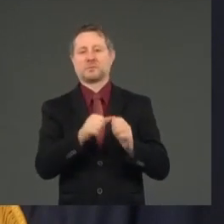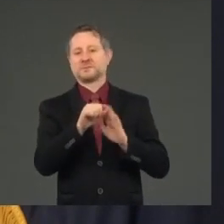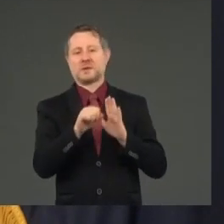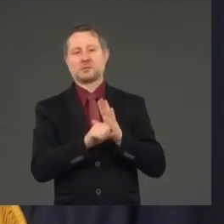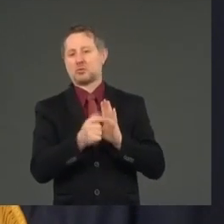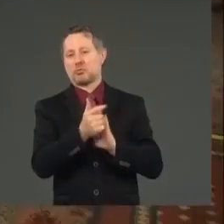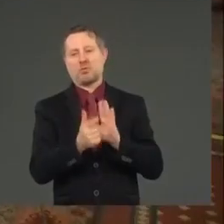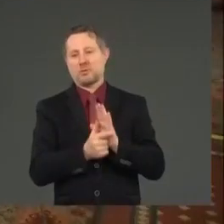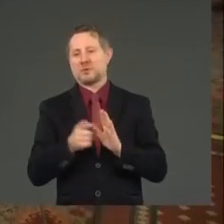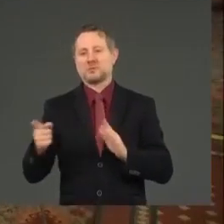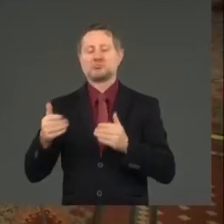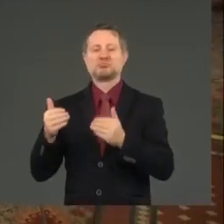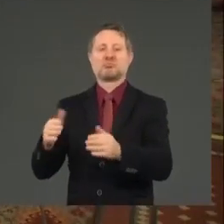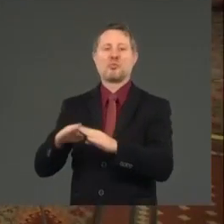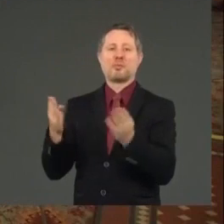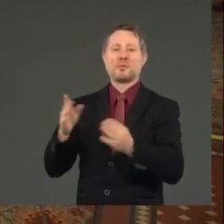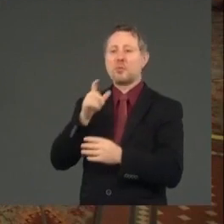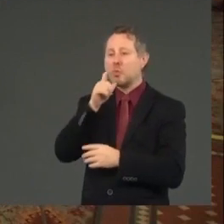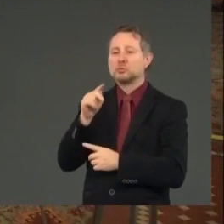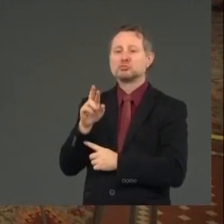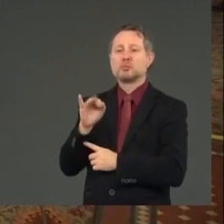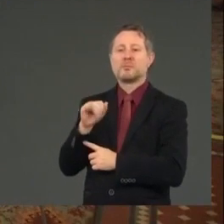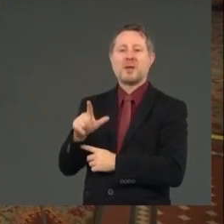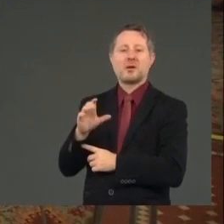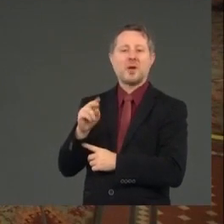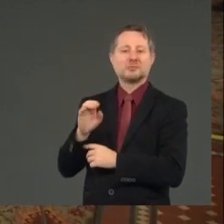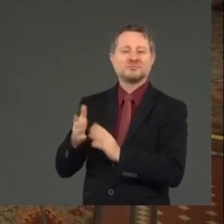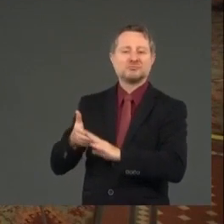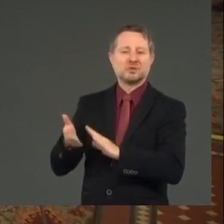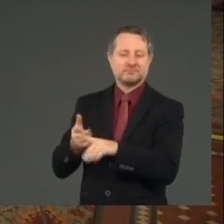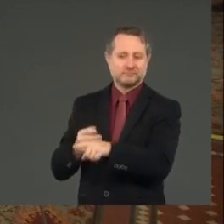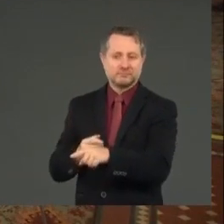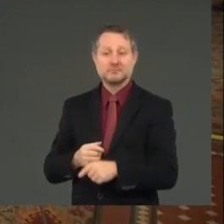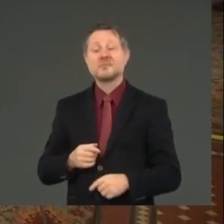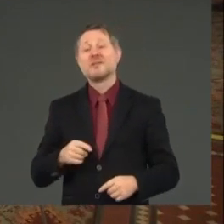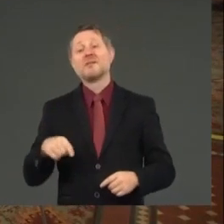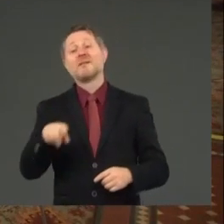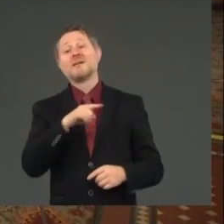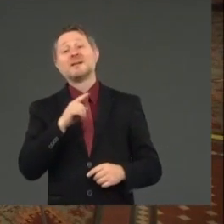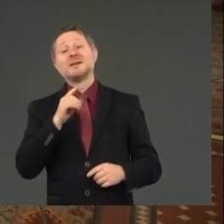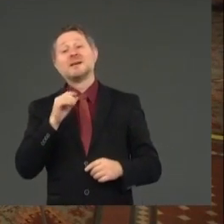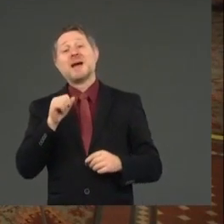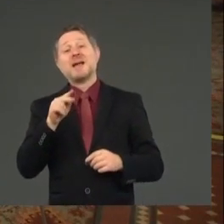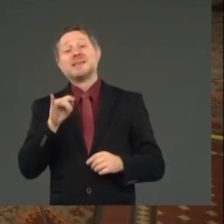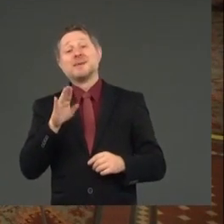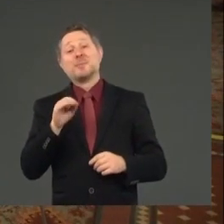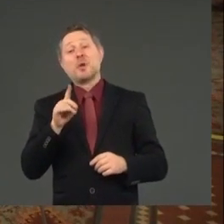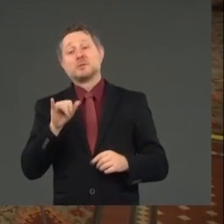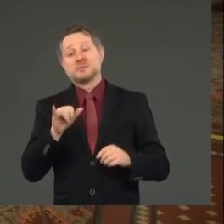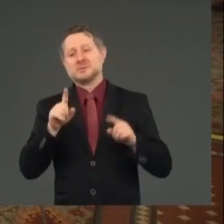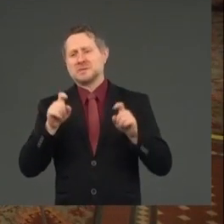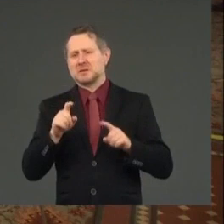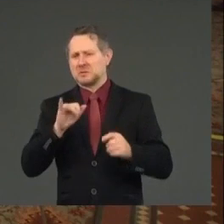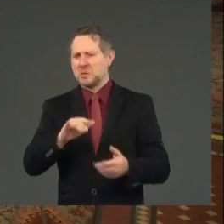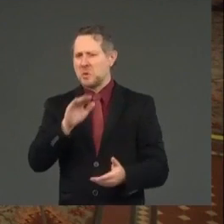SOME OF THEM ARE FEDERALLY RECOGNIZED AND ARE NOT BOUND BY STATE LAWS.